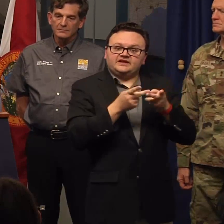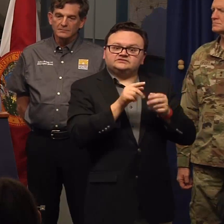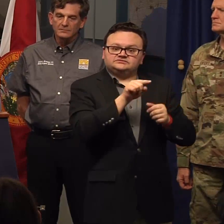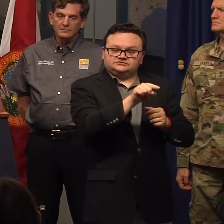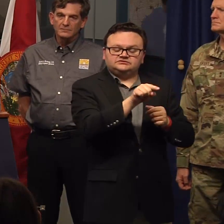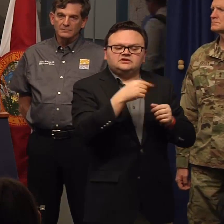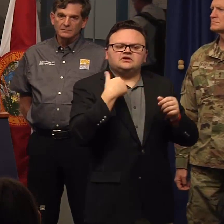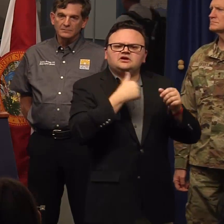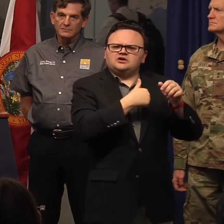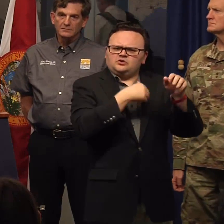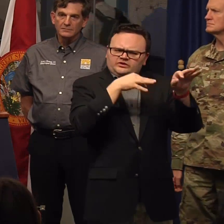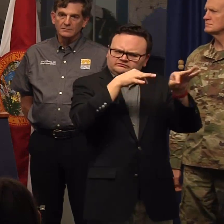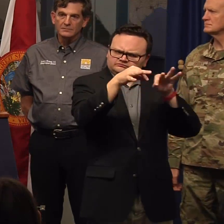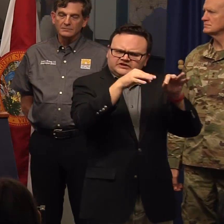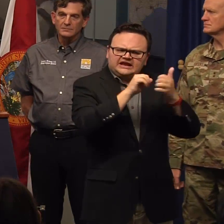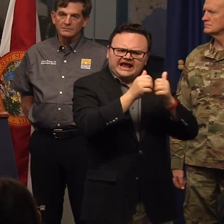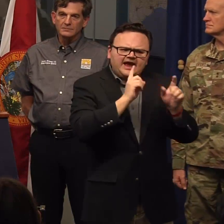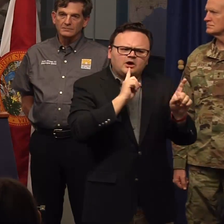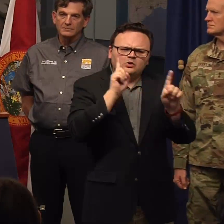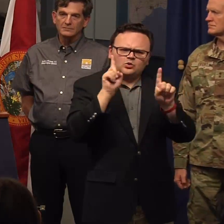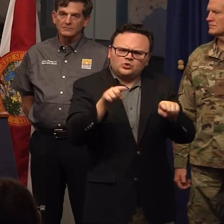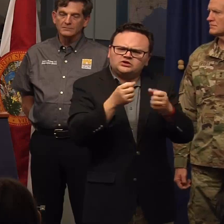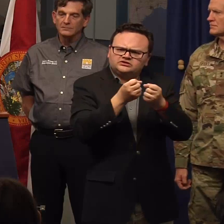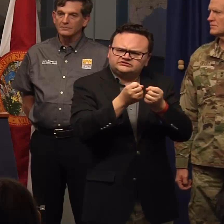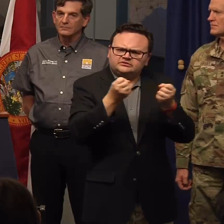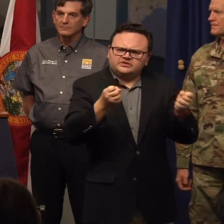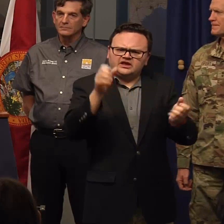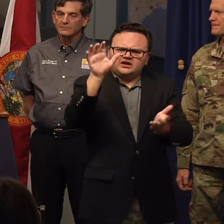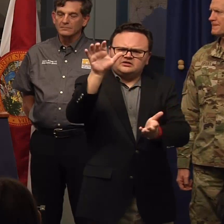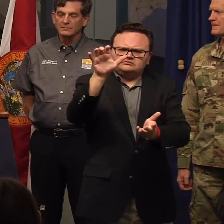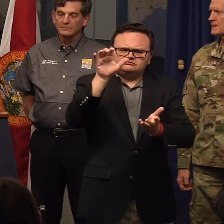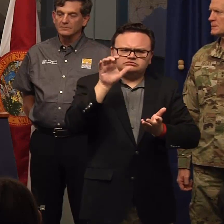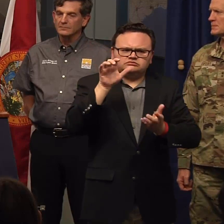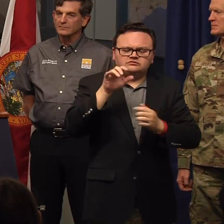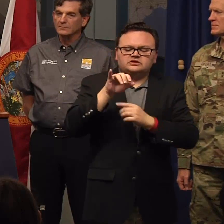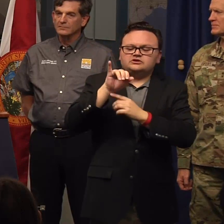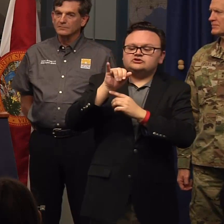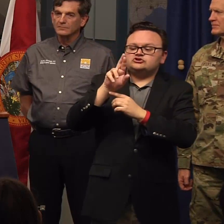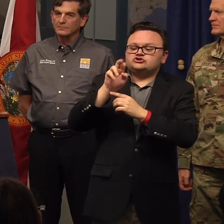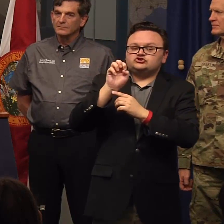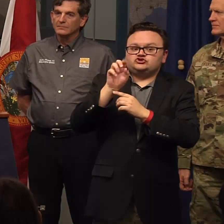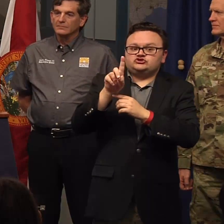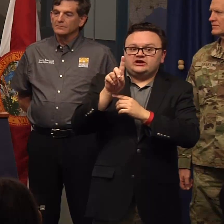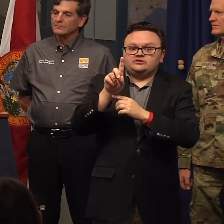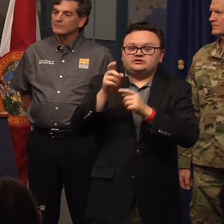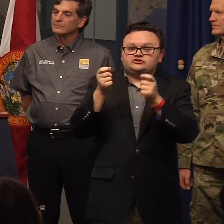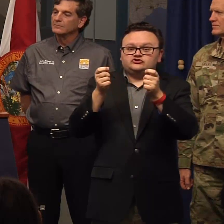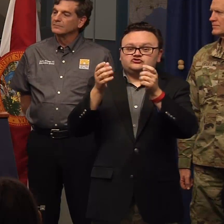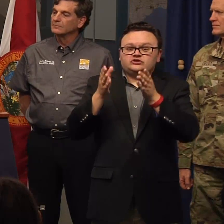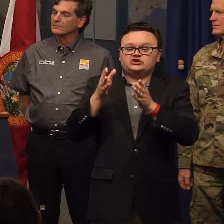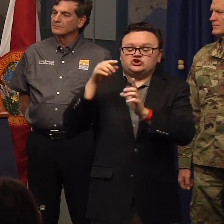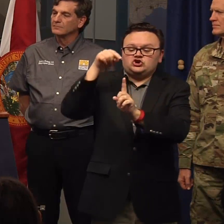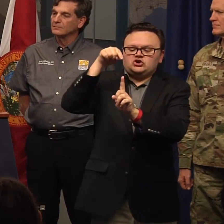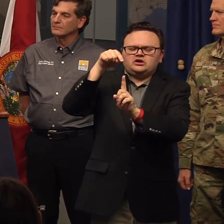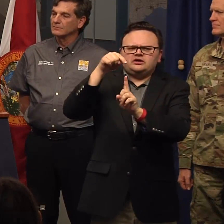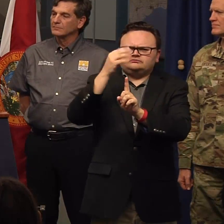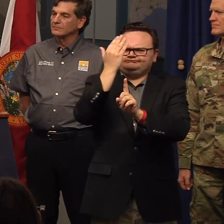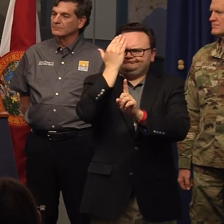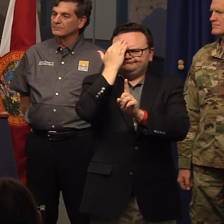FACILITIES TO BE CLEAR ABOUT HOW TO SUBMIT ANY ORDERS FOR